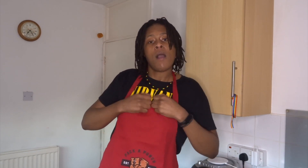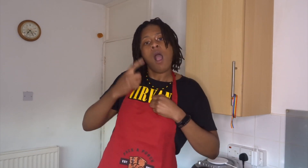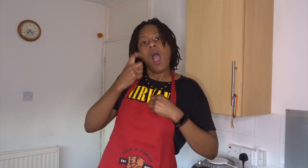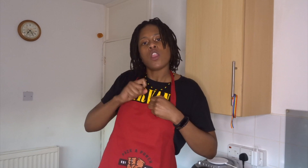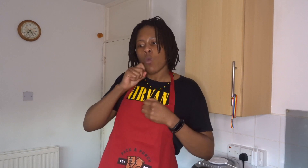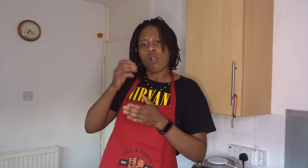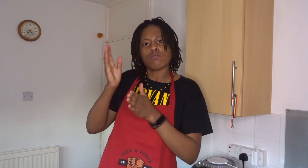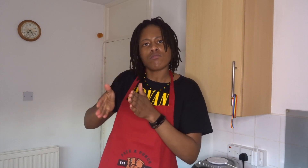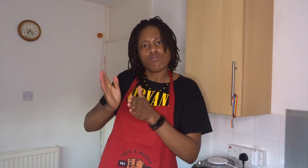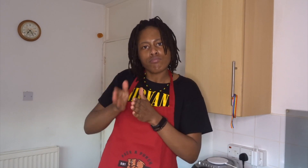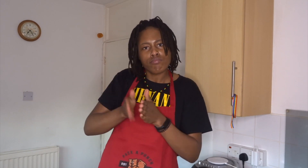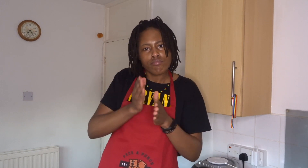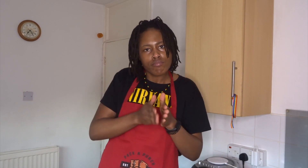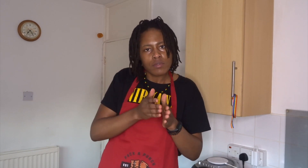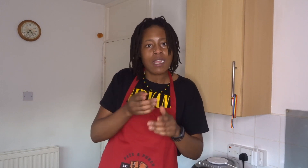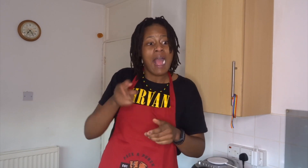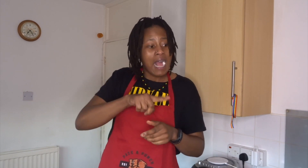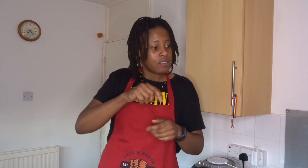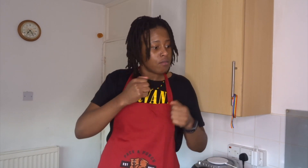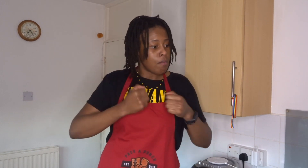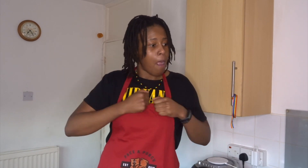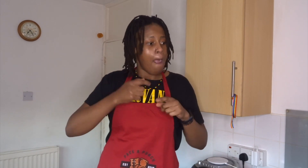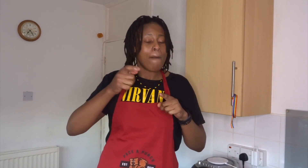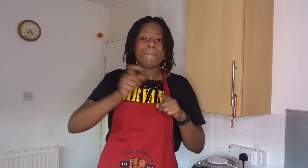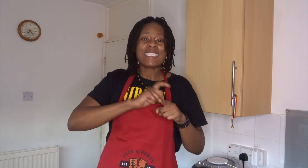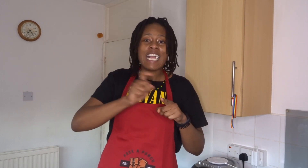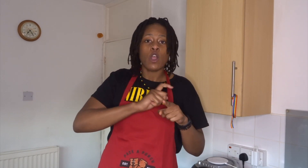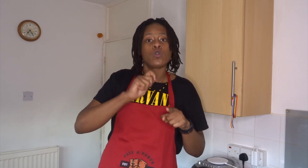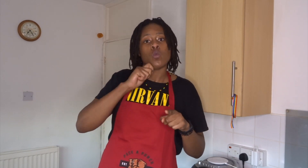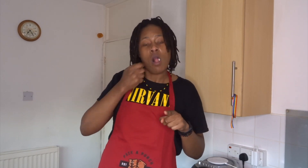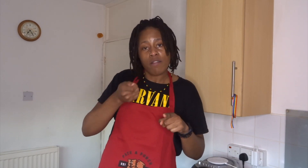So I will leave that to boil whilst I am chopping my onions